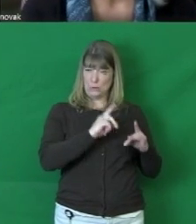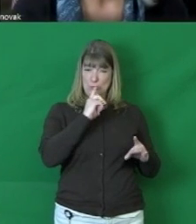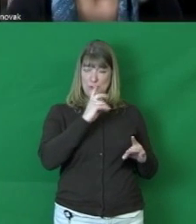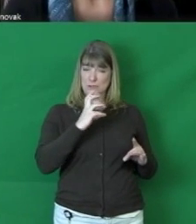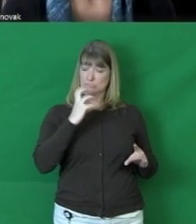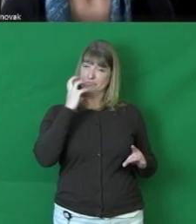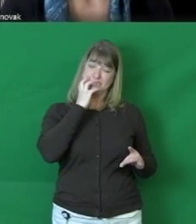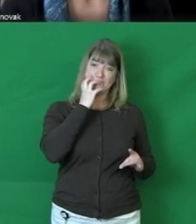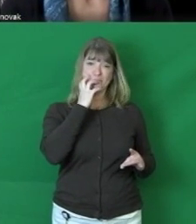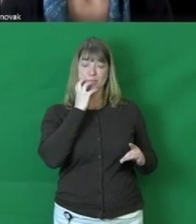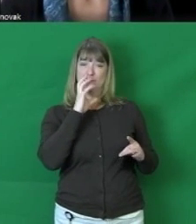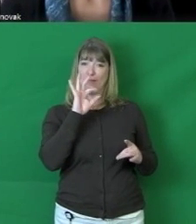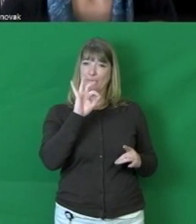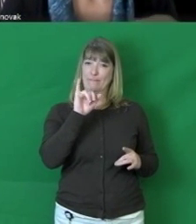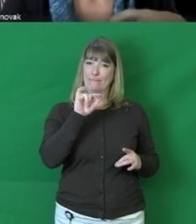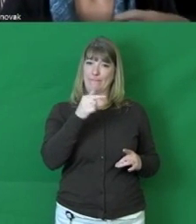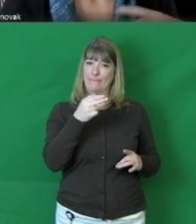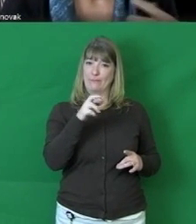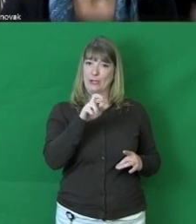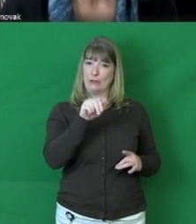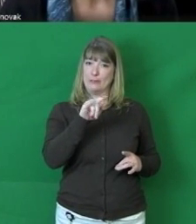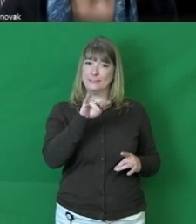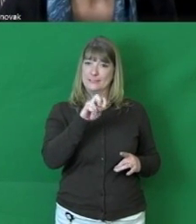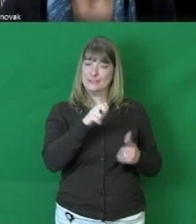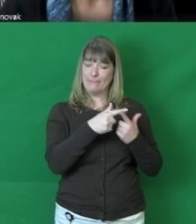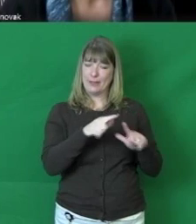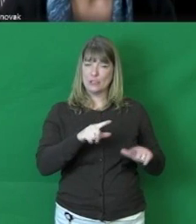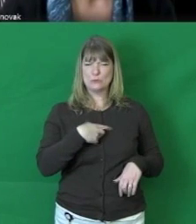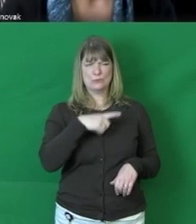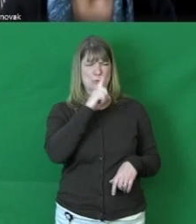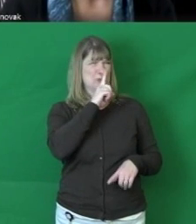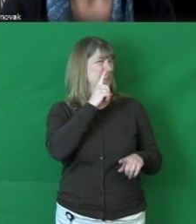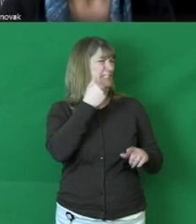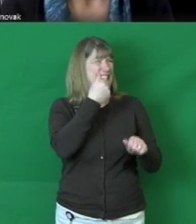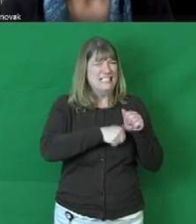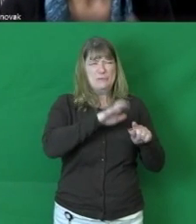in figurative language. Every popular song imaginable